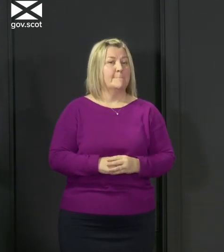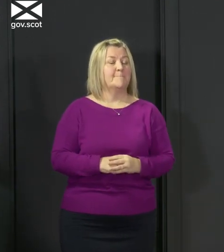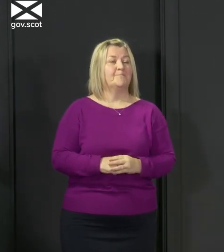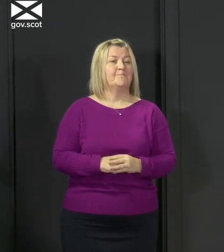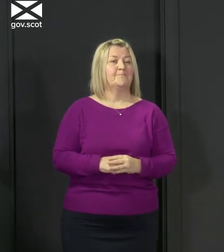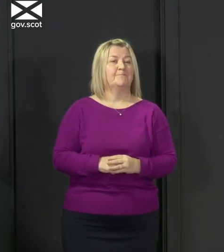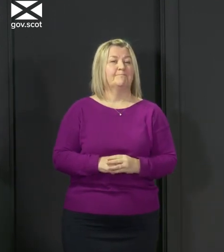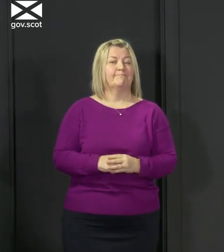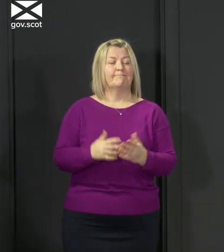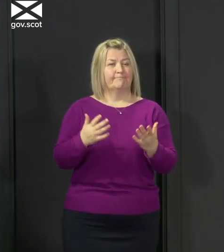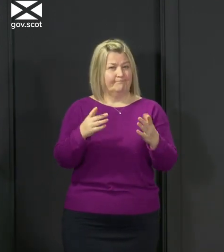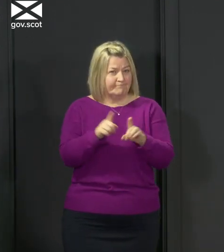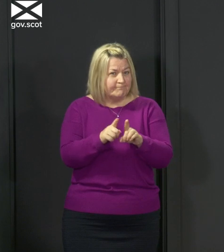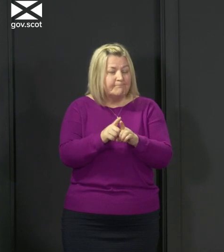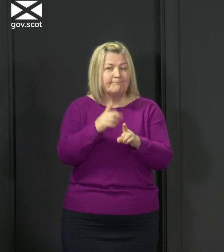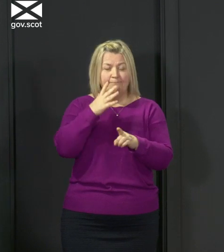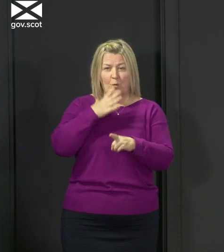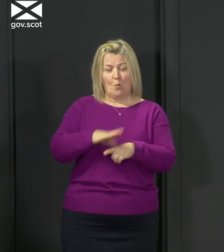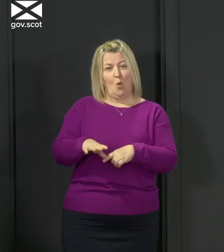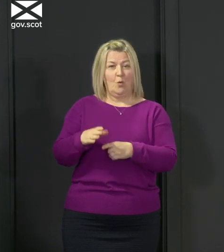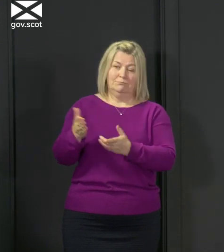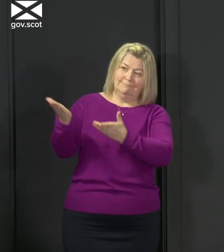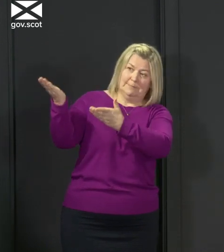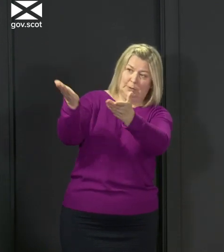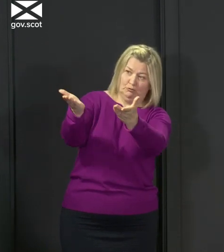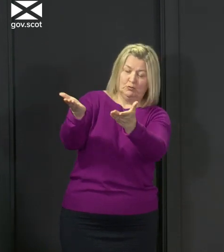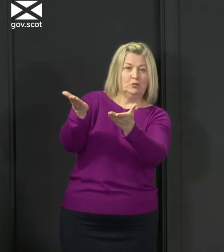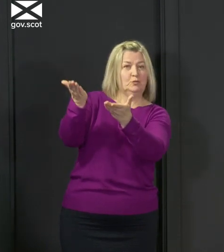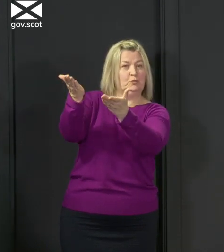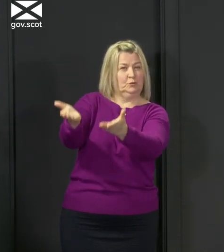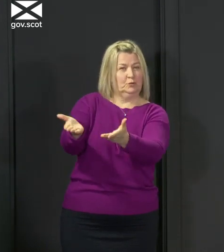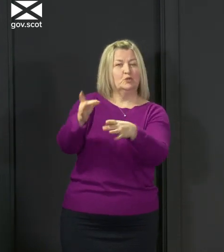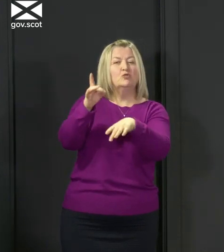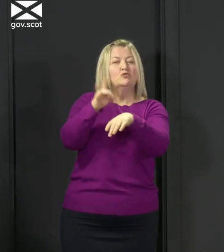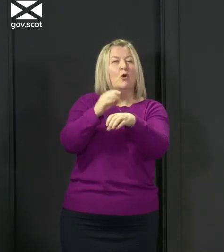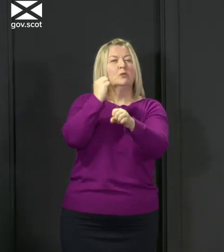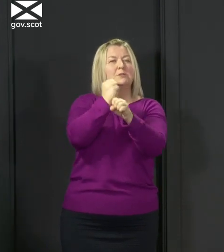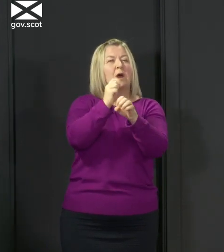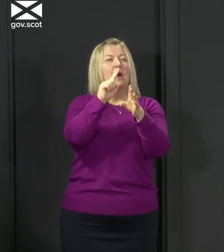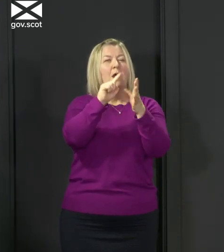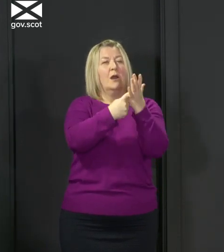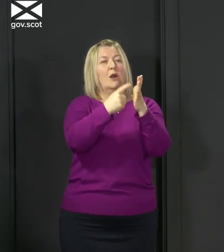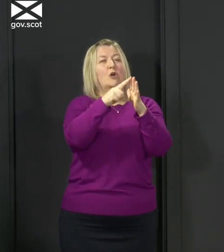And I want to take a moment to introduce Dr Gregor Smith, who joins me today. Gregor is